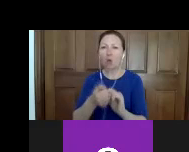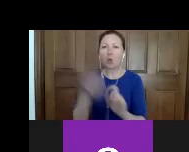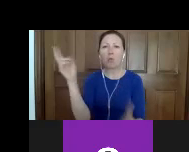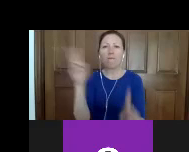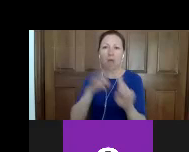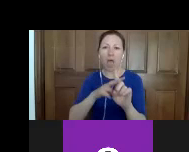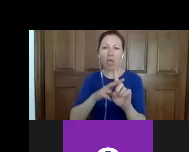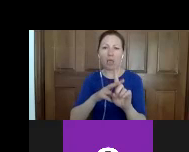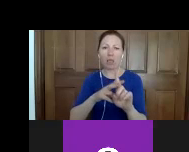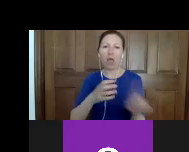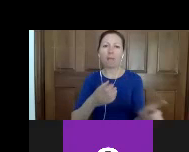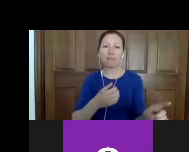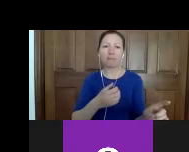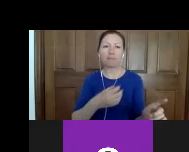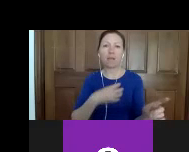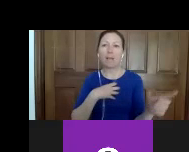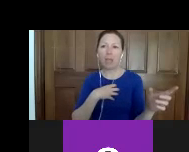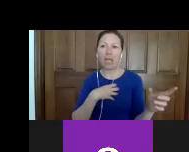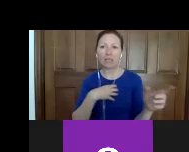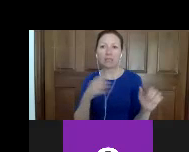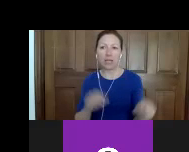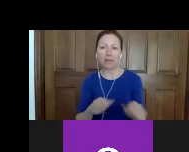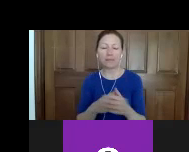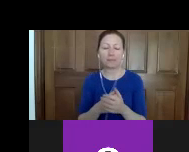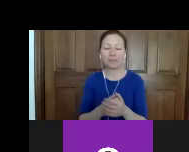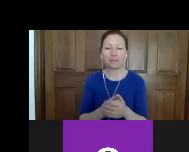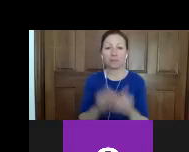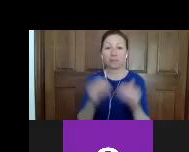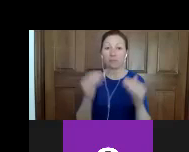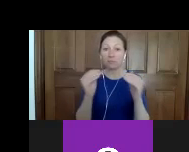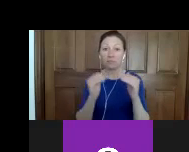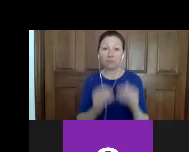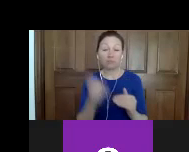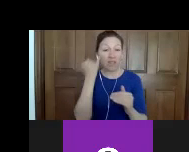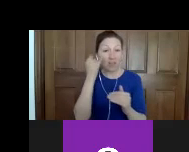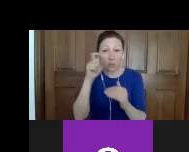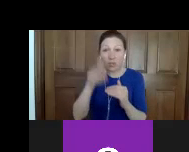And if you need to, seek outside counsel. You might want to talk to a discrimination